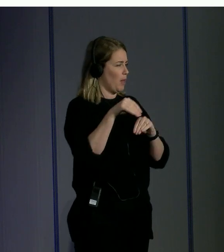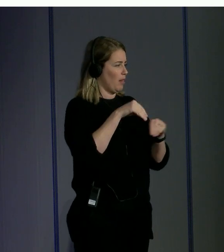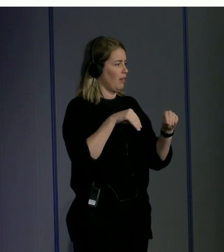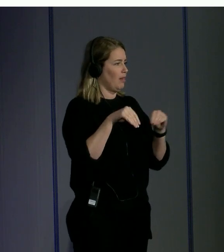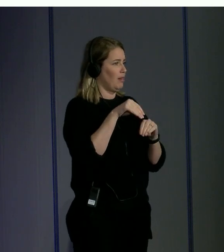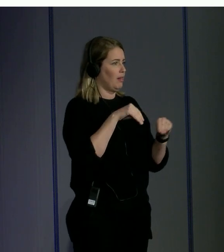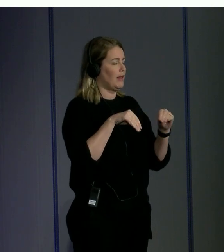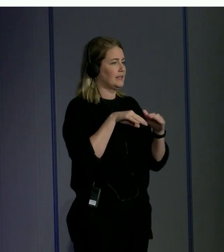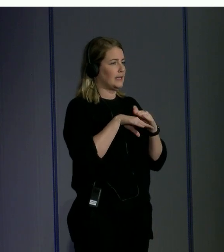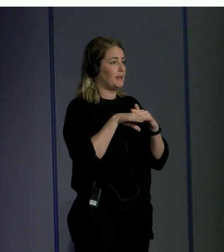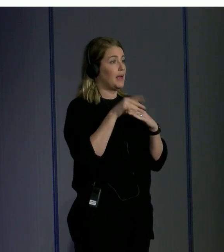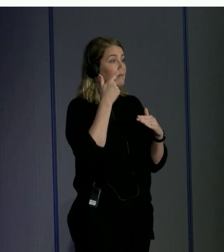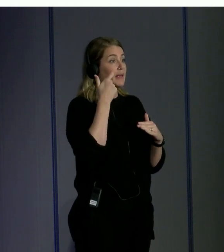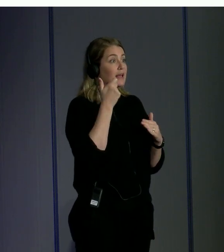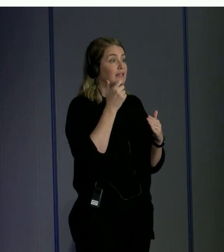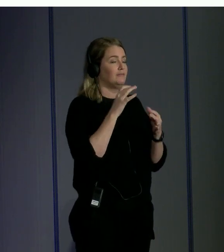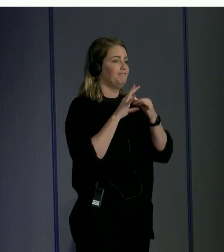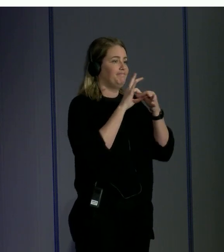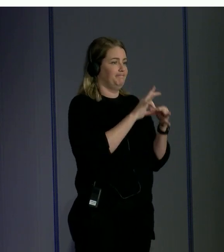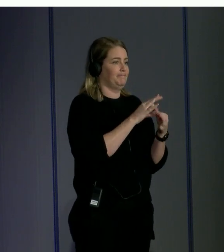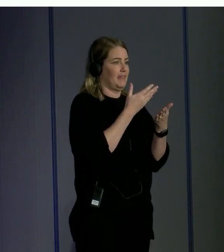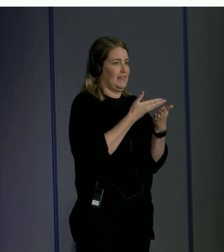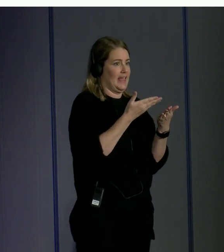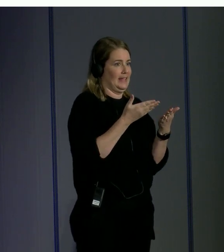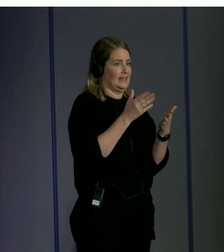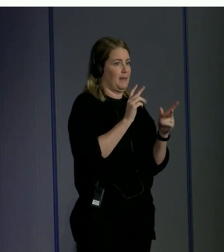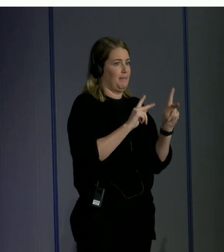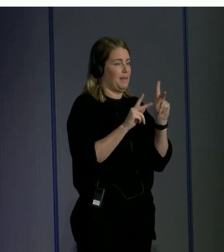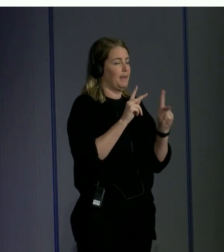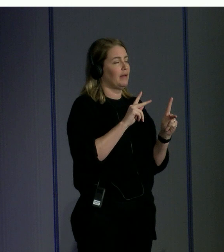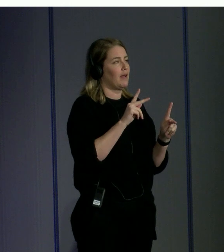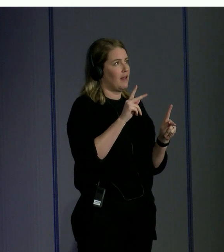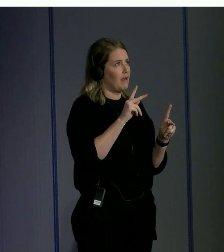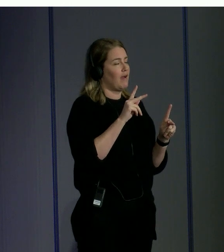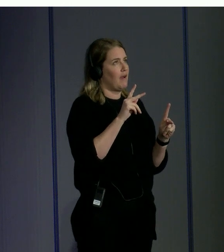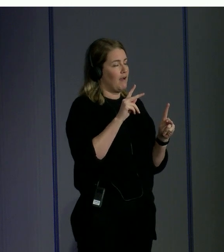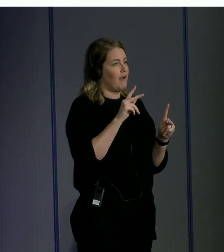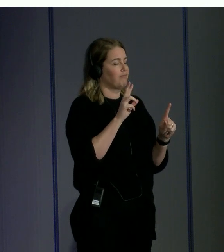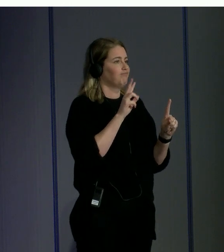relates back to thing that people can take back and fundamentally kind of explore from